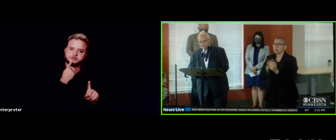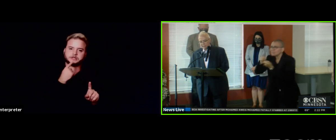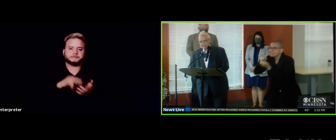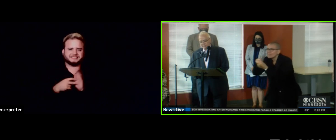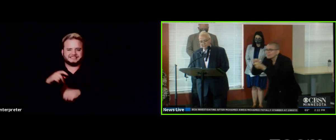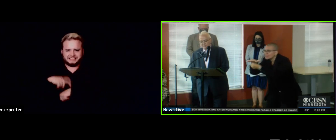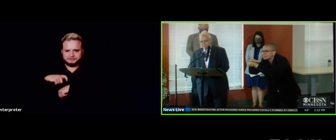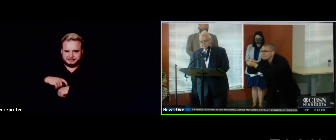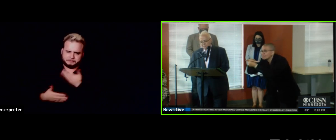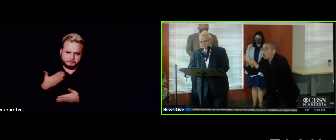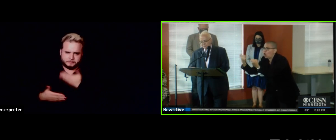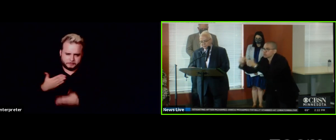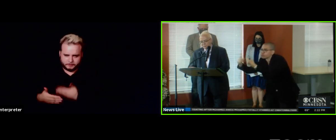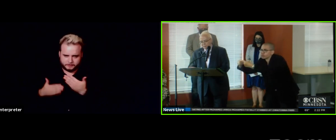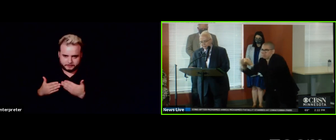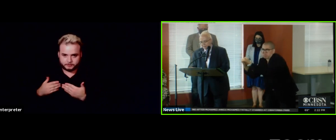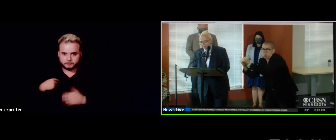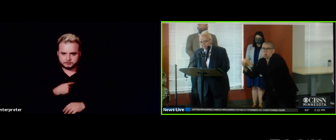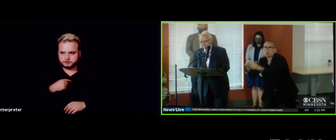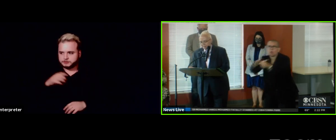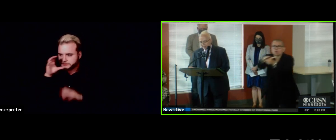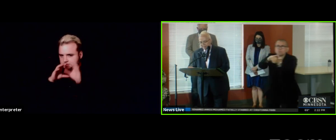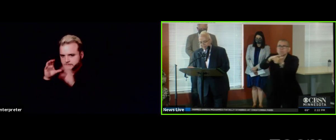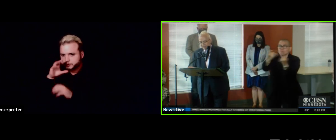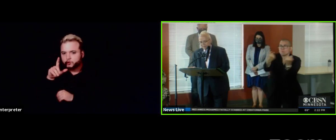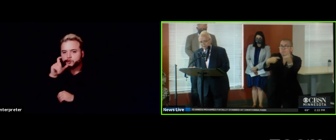and we anticipate that Minnesotans will be able to begin applying for assistance from